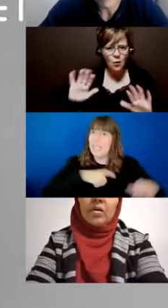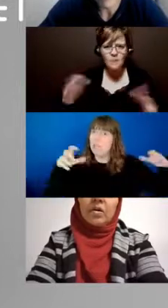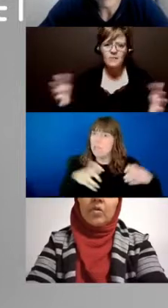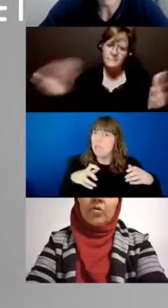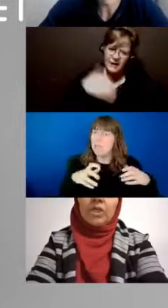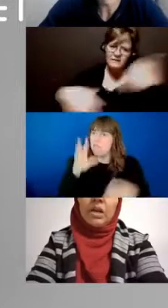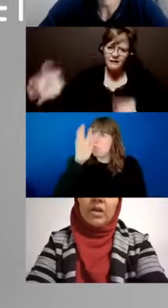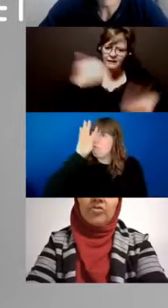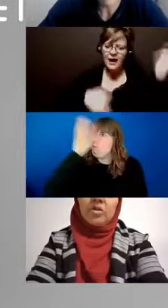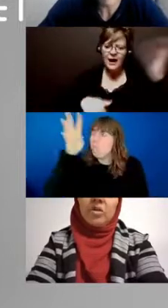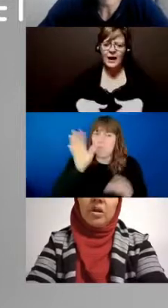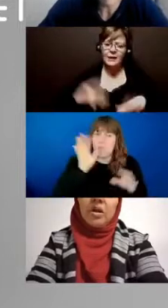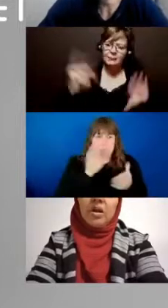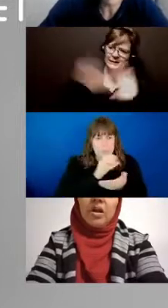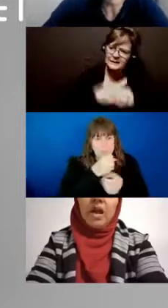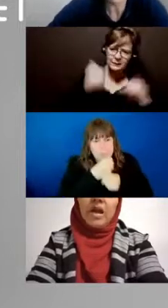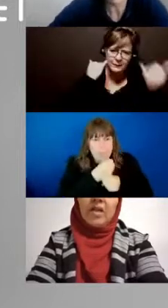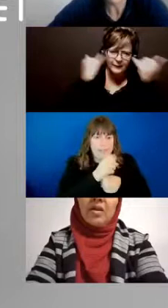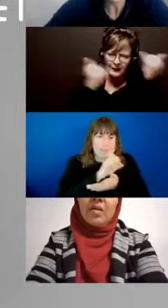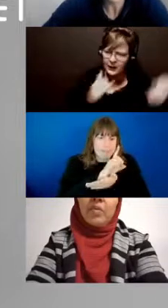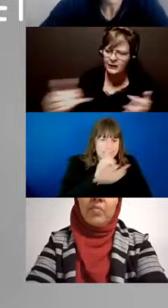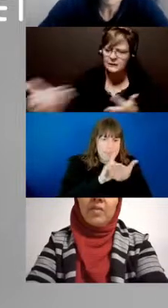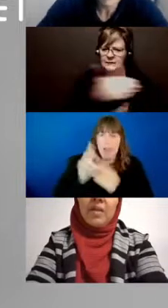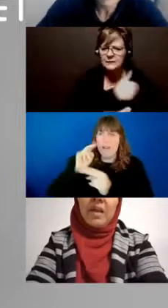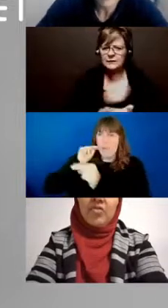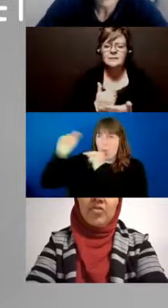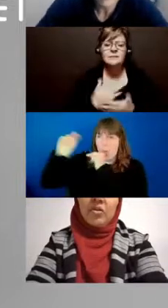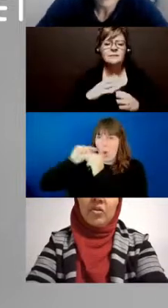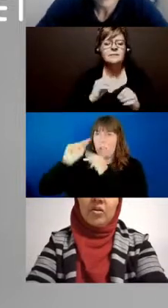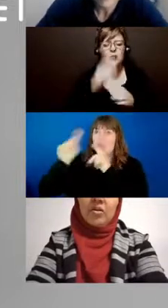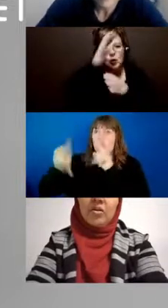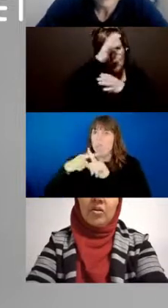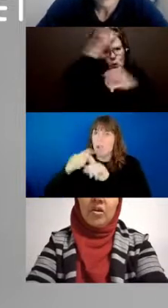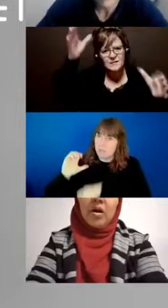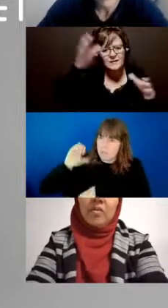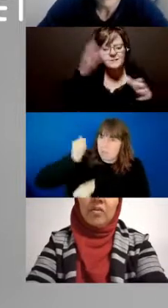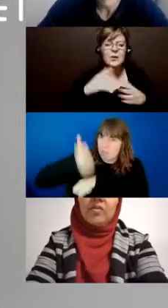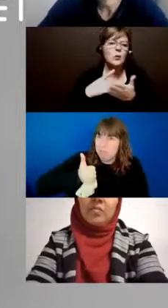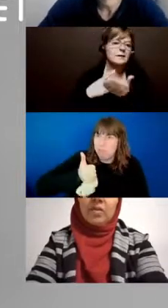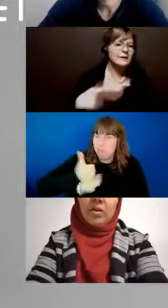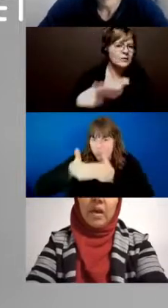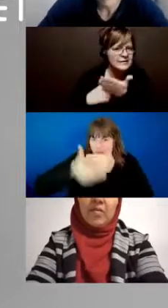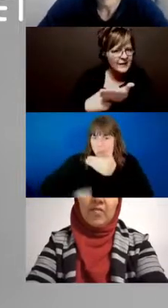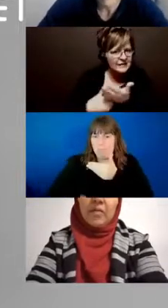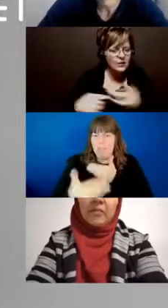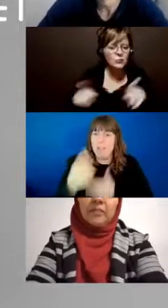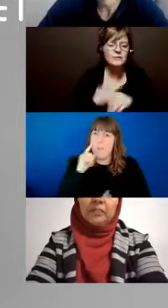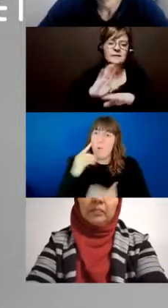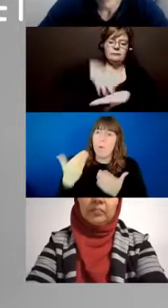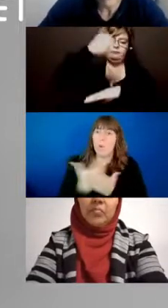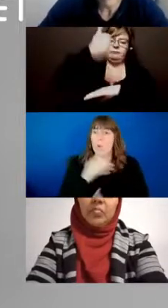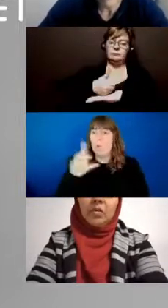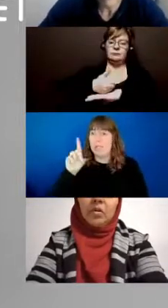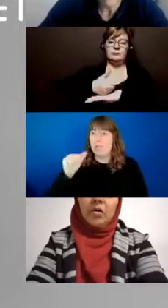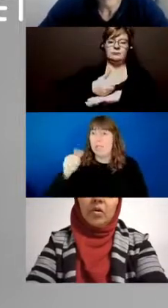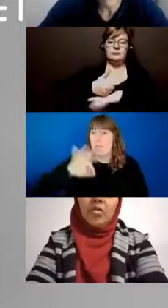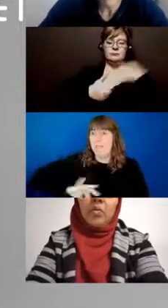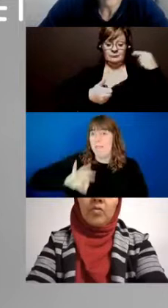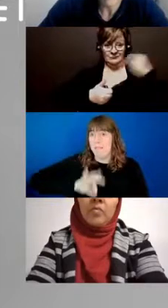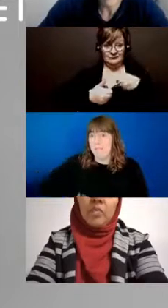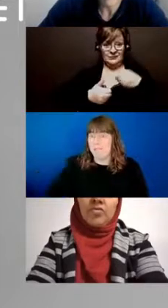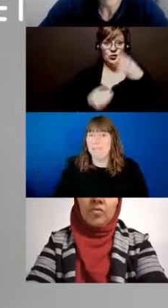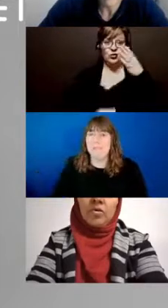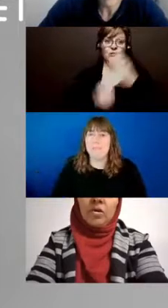negotiation and implementation of the disability benefit we want to make sure